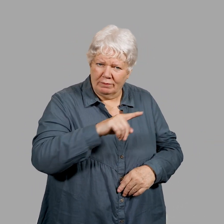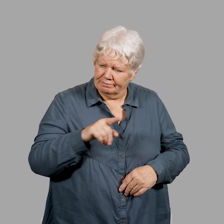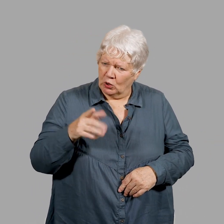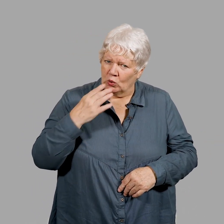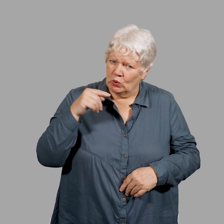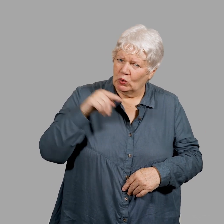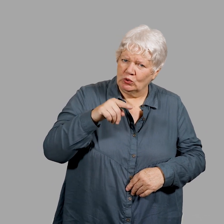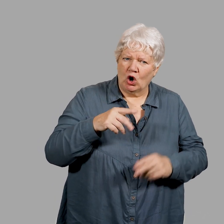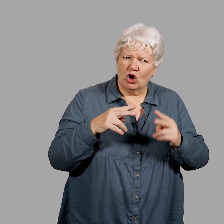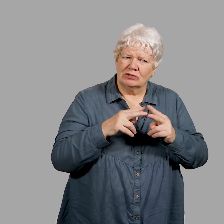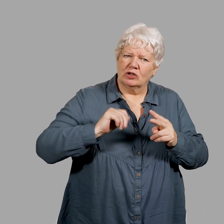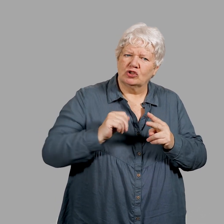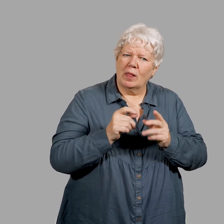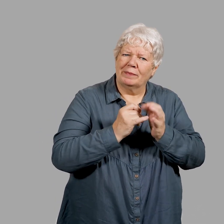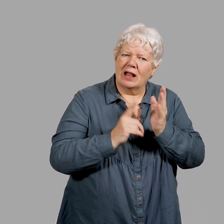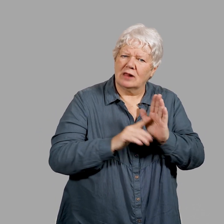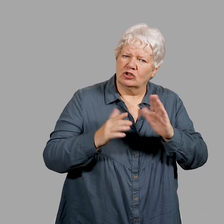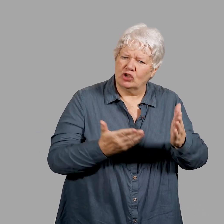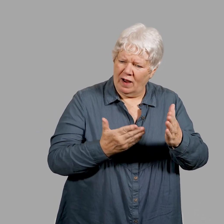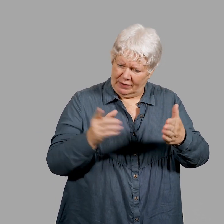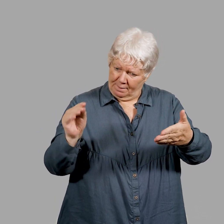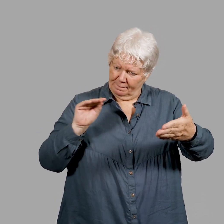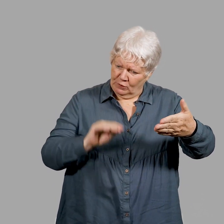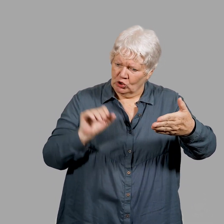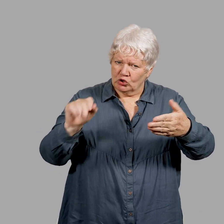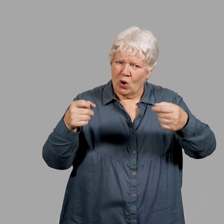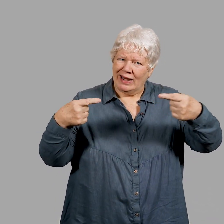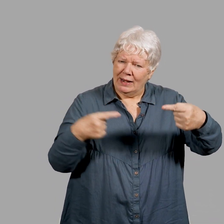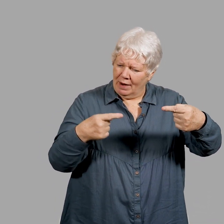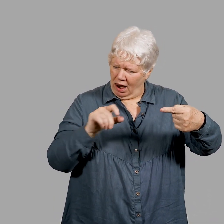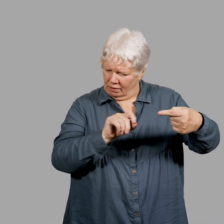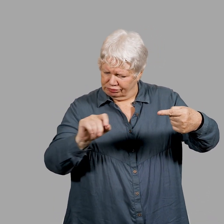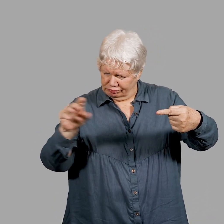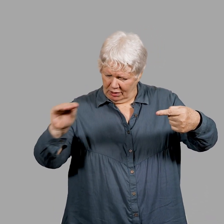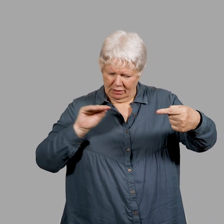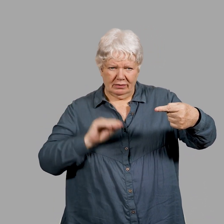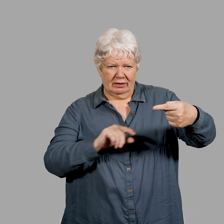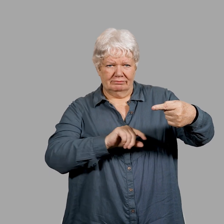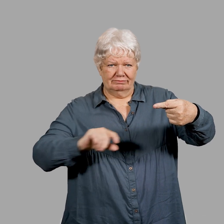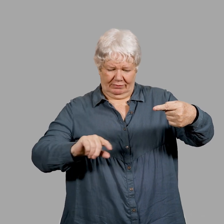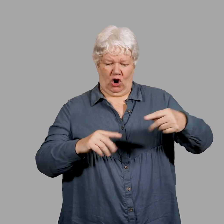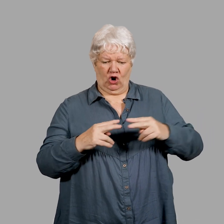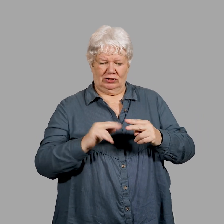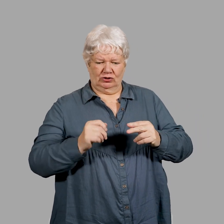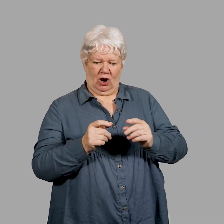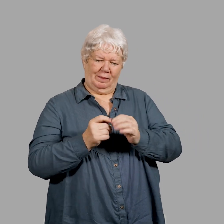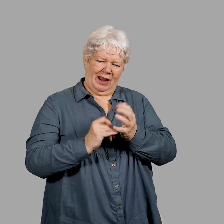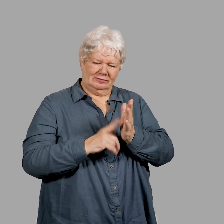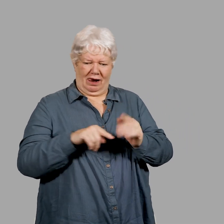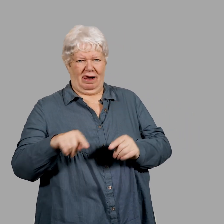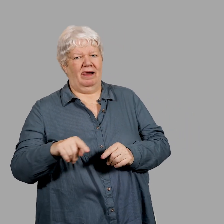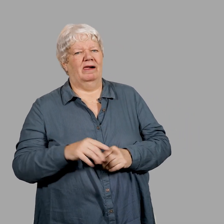the Contact Scotland BSL service on their email signatures.